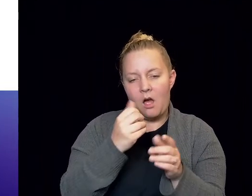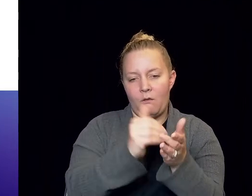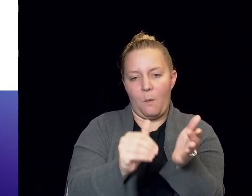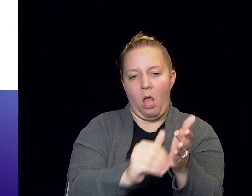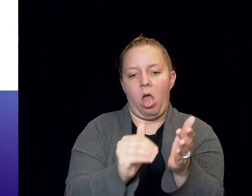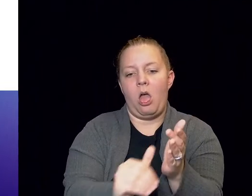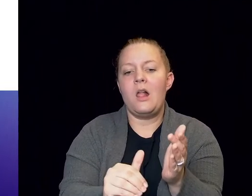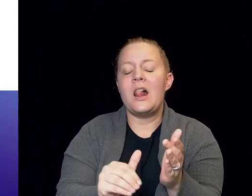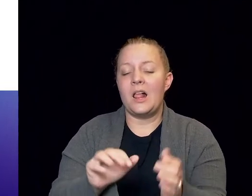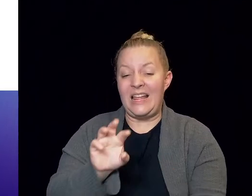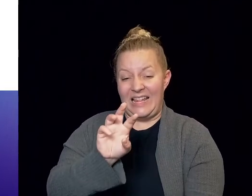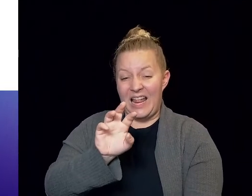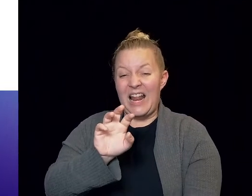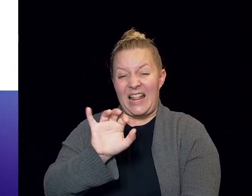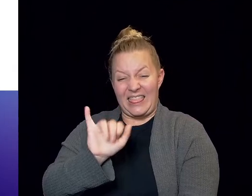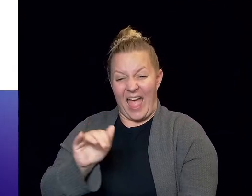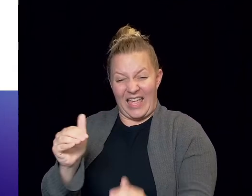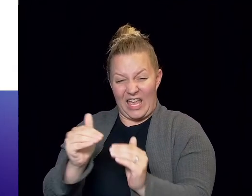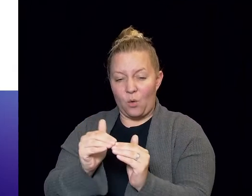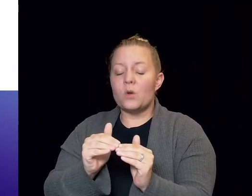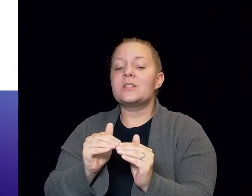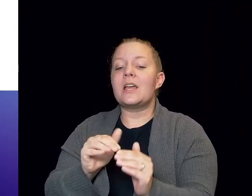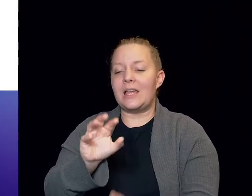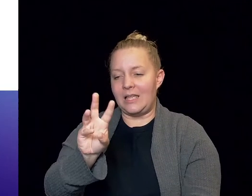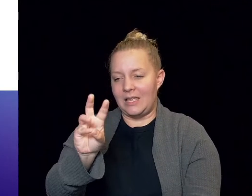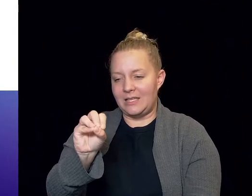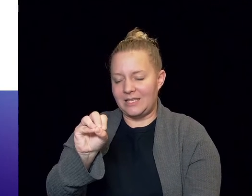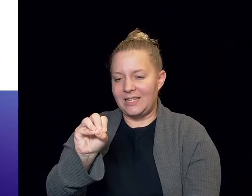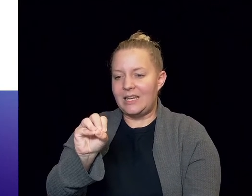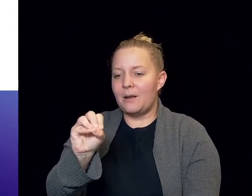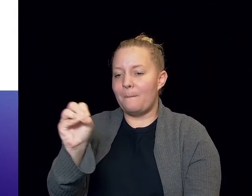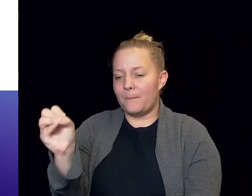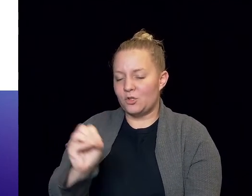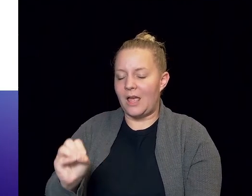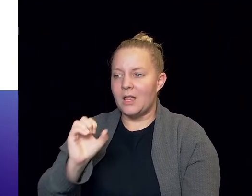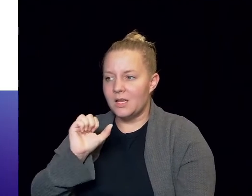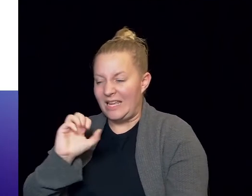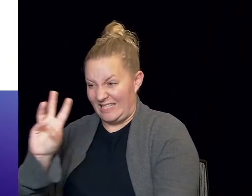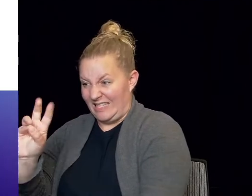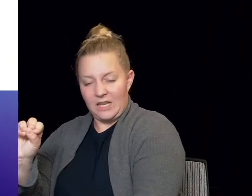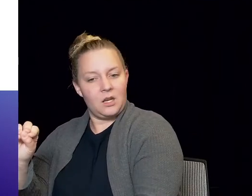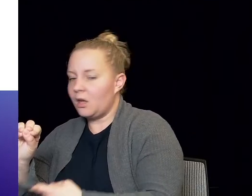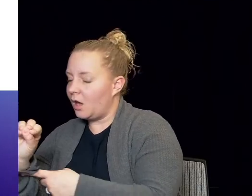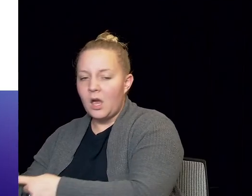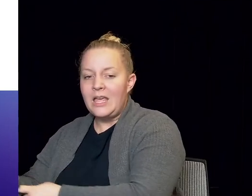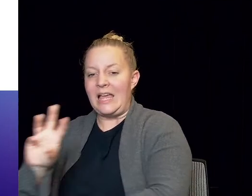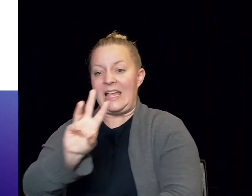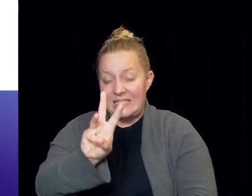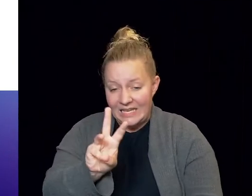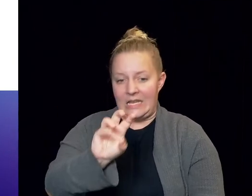this answer is 60%. It is not 6% it is 60. All right, let's flip over our notes.